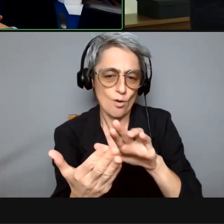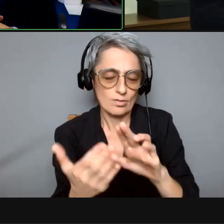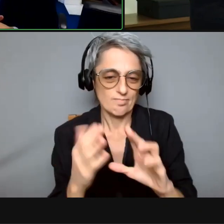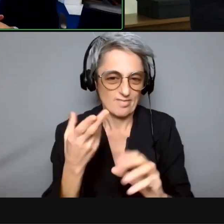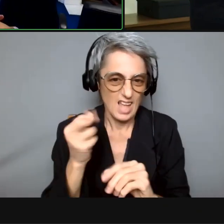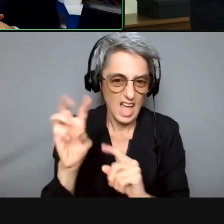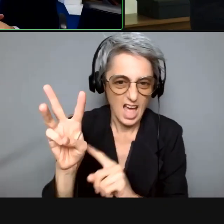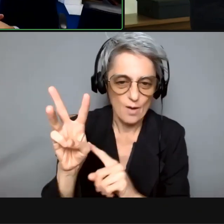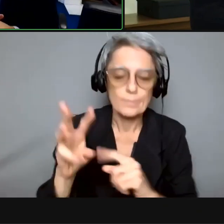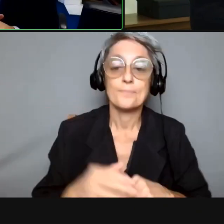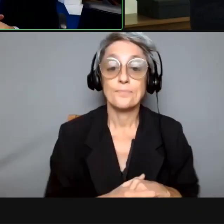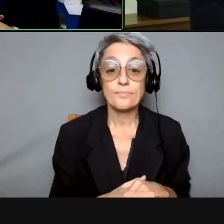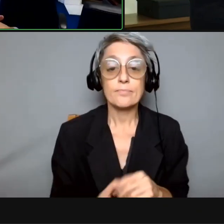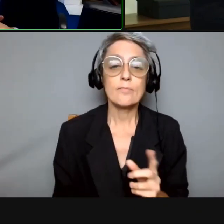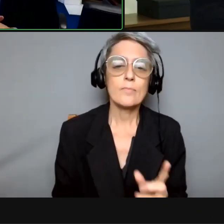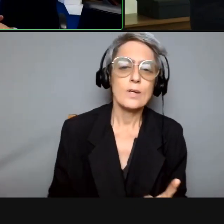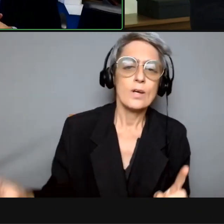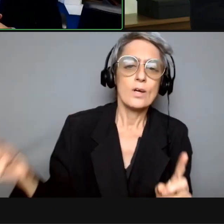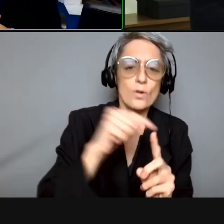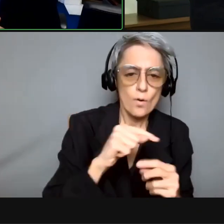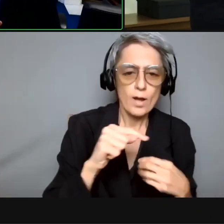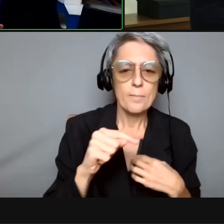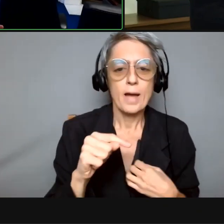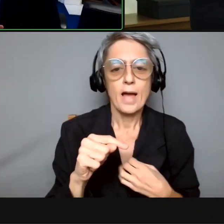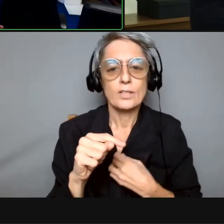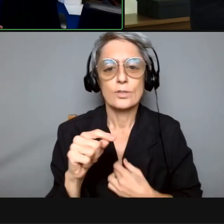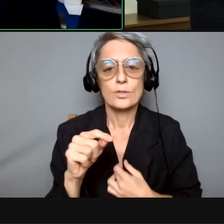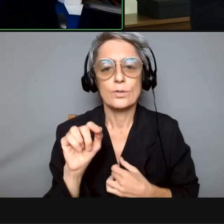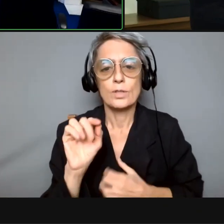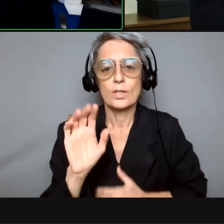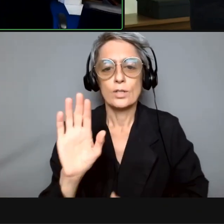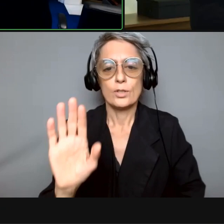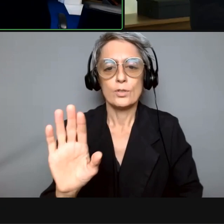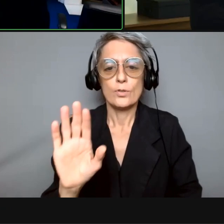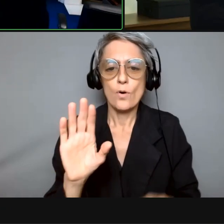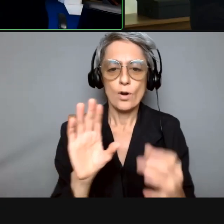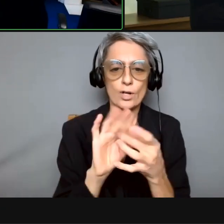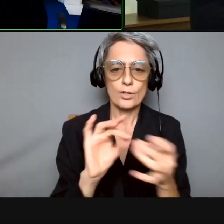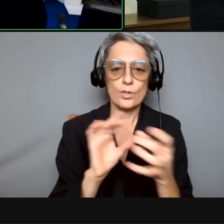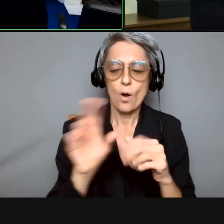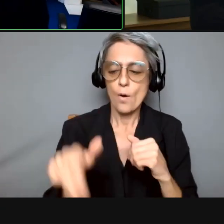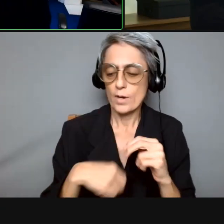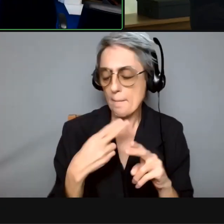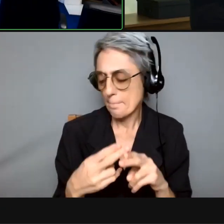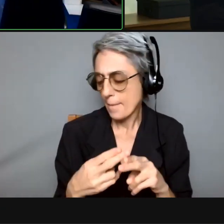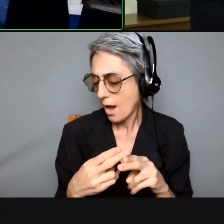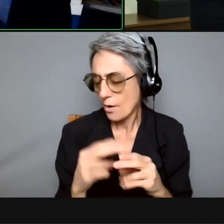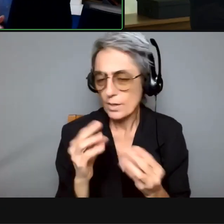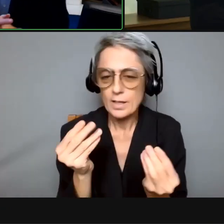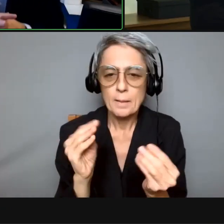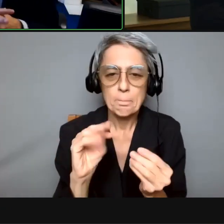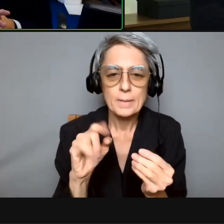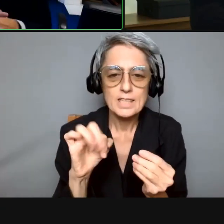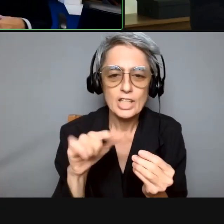To your note about materials, I thought it was really interesting